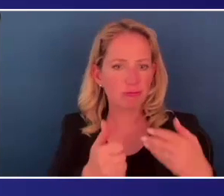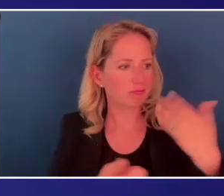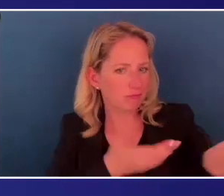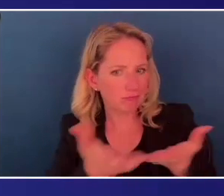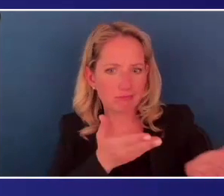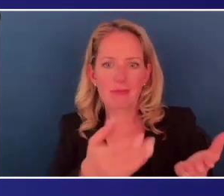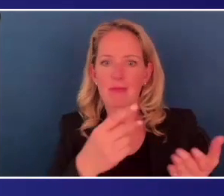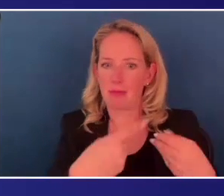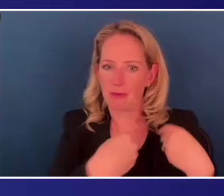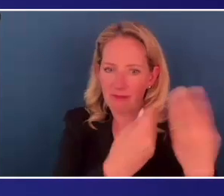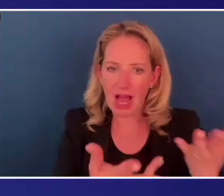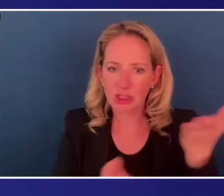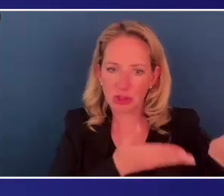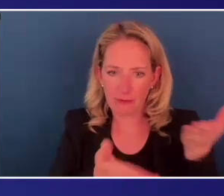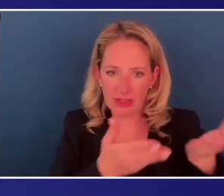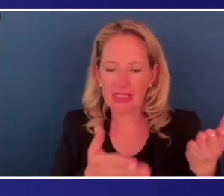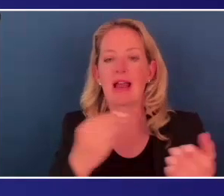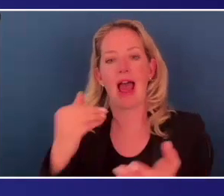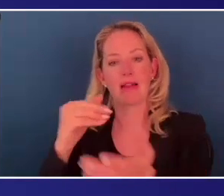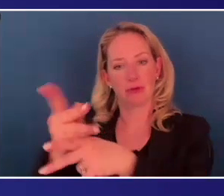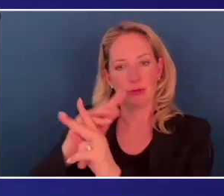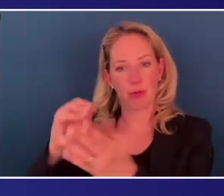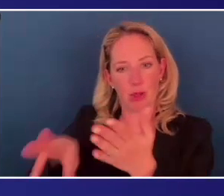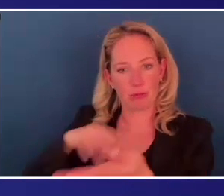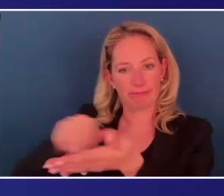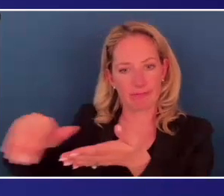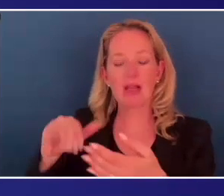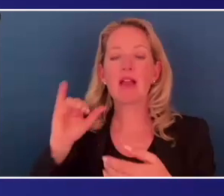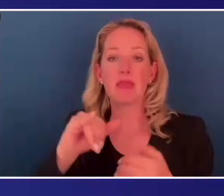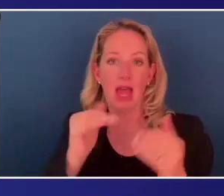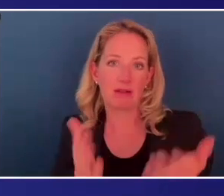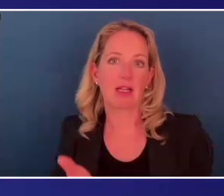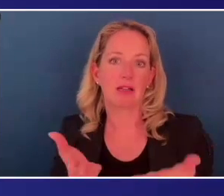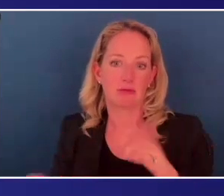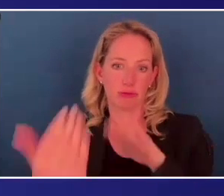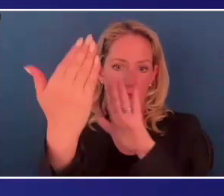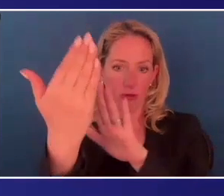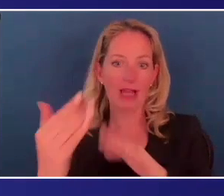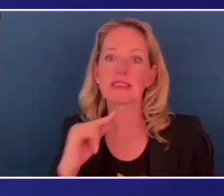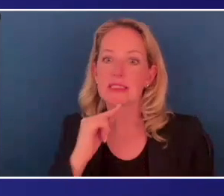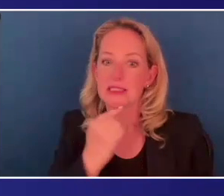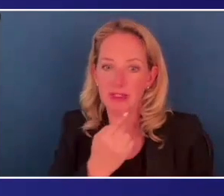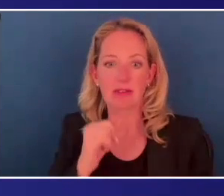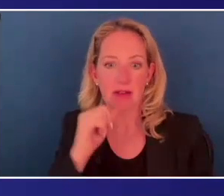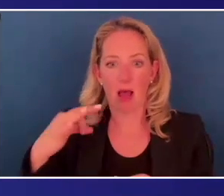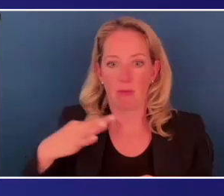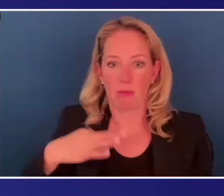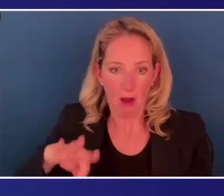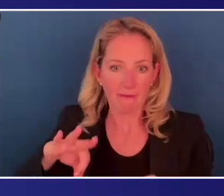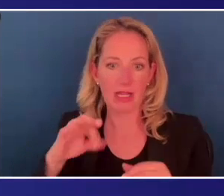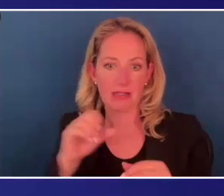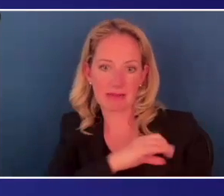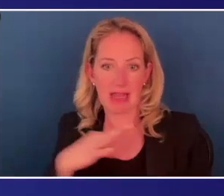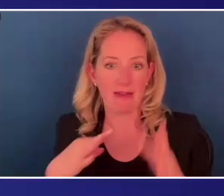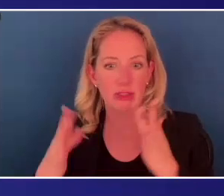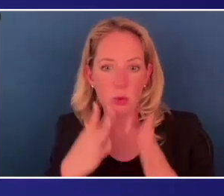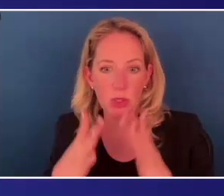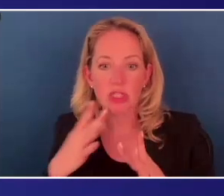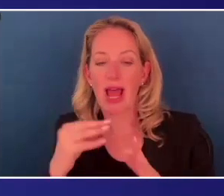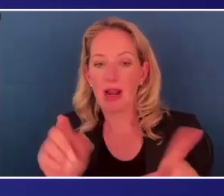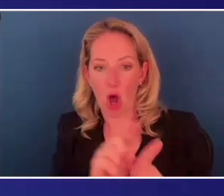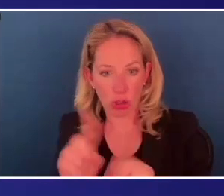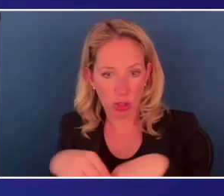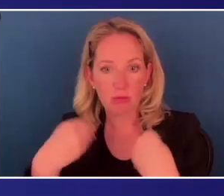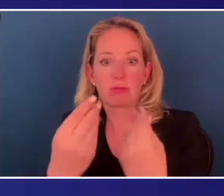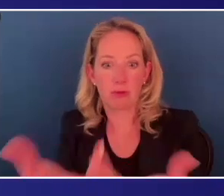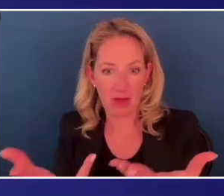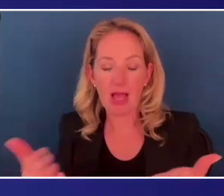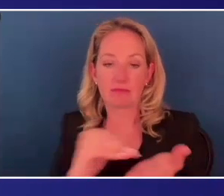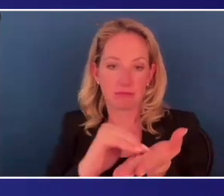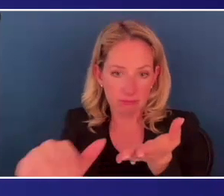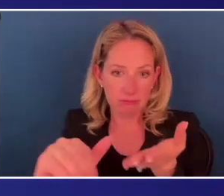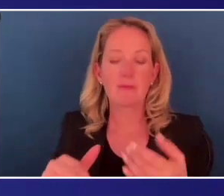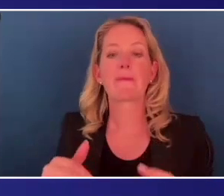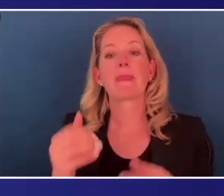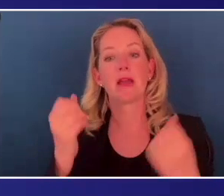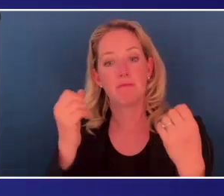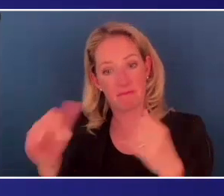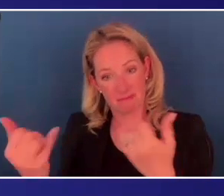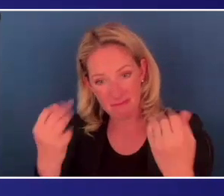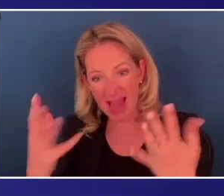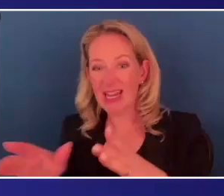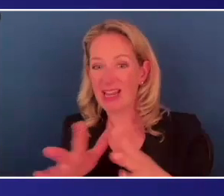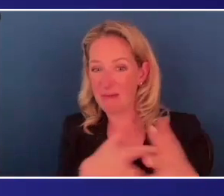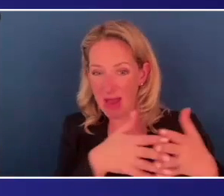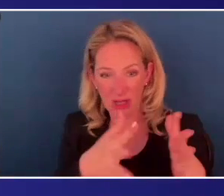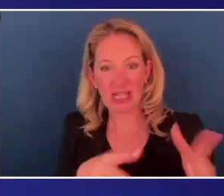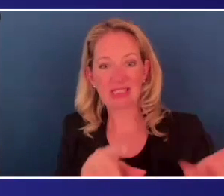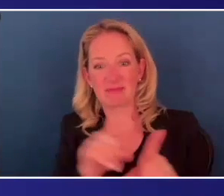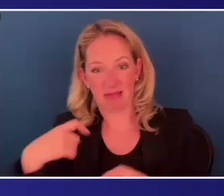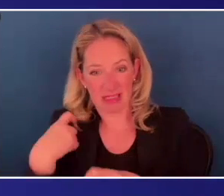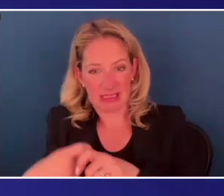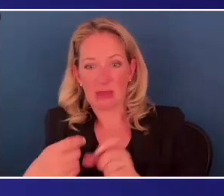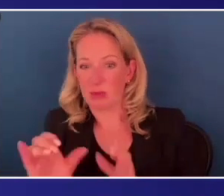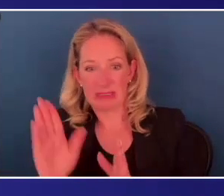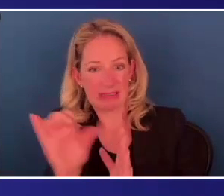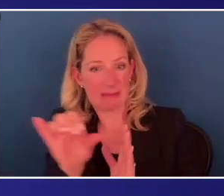This program now only addresses the severe nonprofit staff in charges, but when this serves the public interest. Like many Americans, letting us have been crushed, I assume, that make it impossible to plan for the future when he's professionals, teachers.